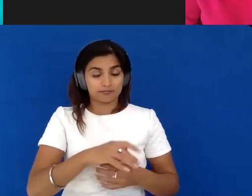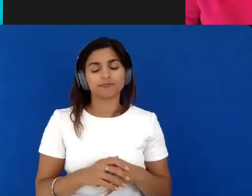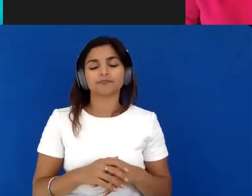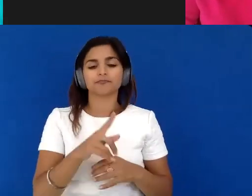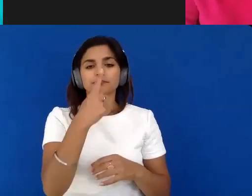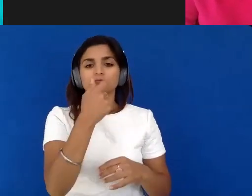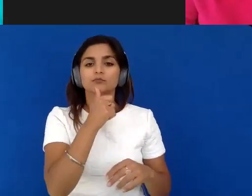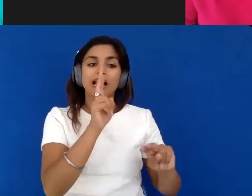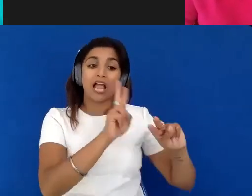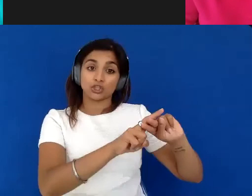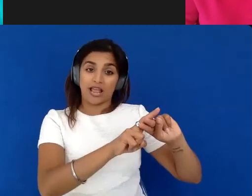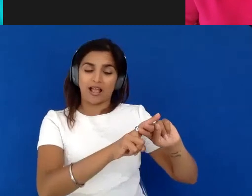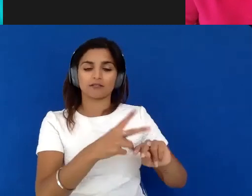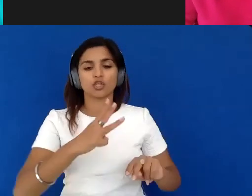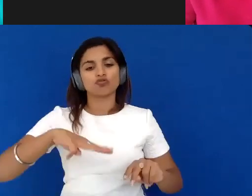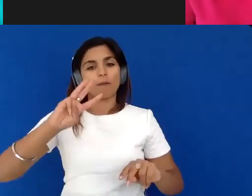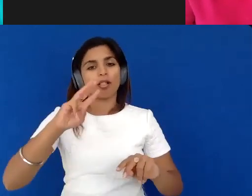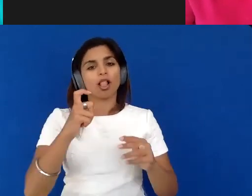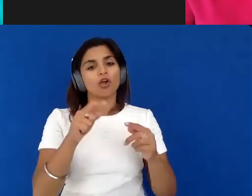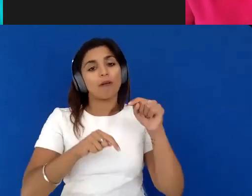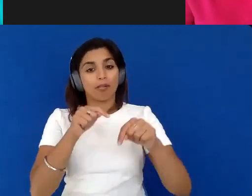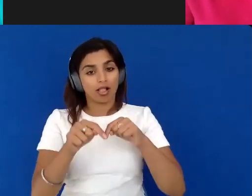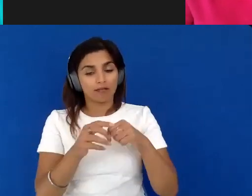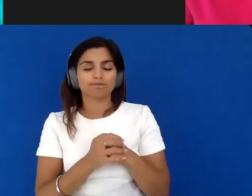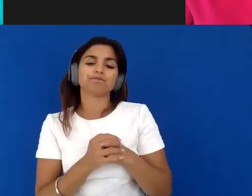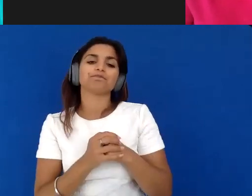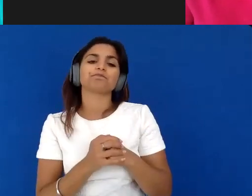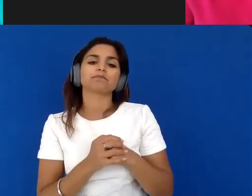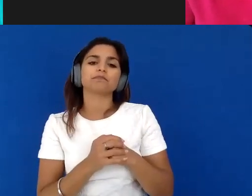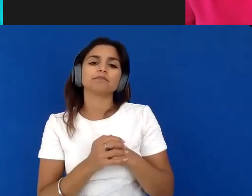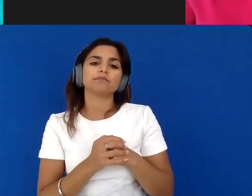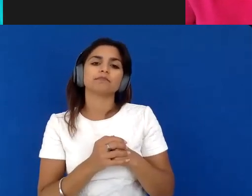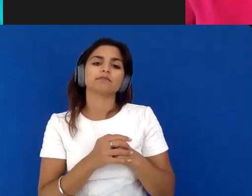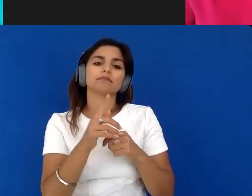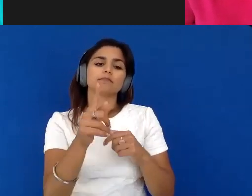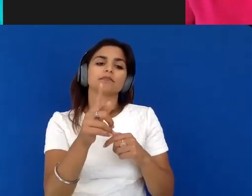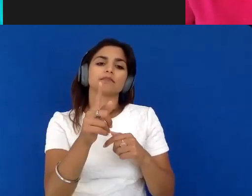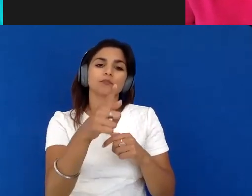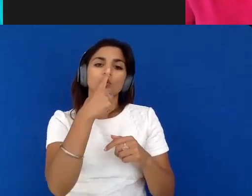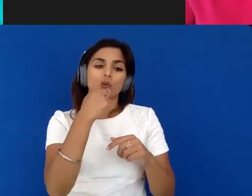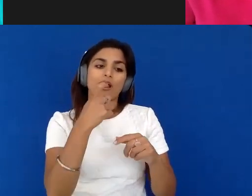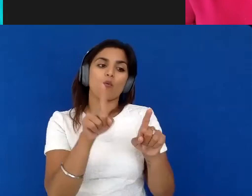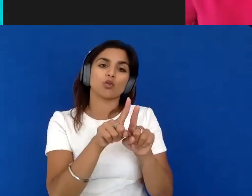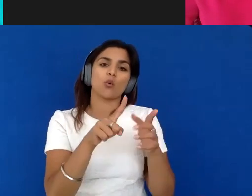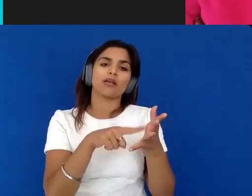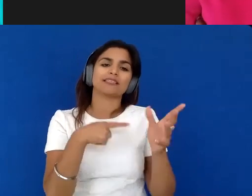Triple Cripples and just tag Criposium in there as well and we are happy to